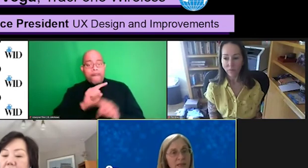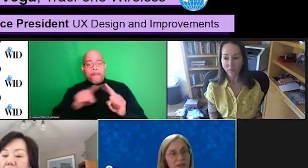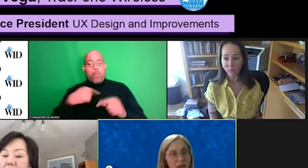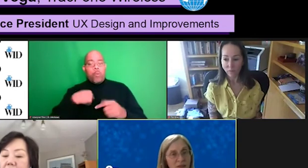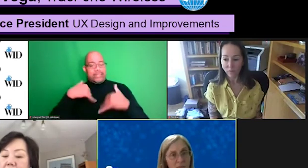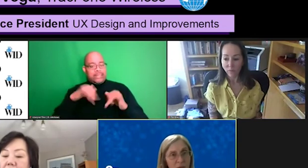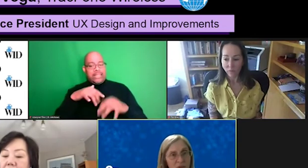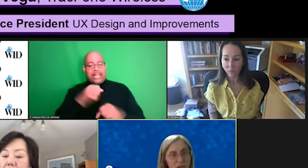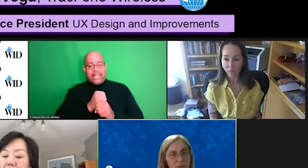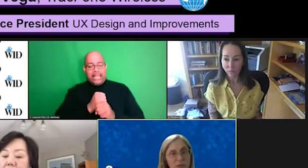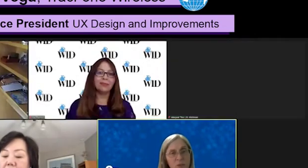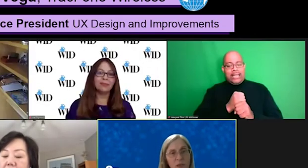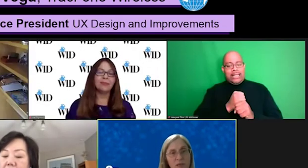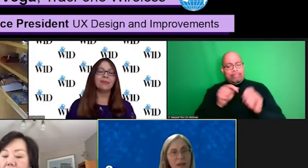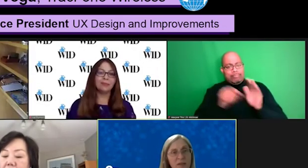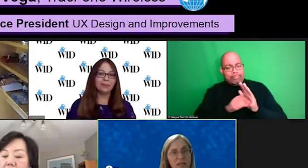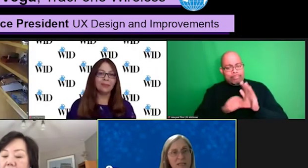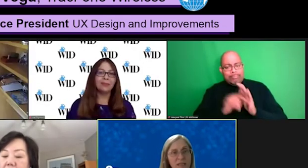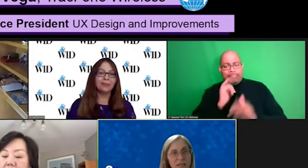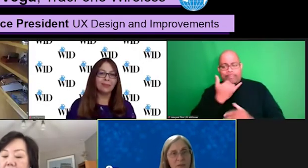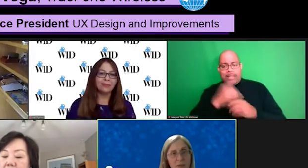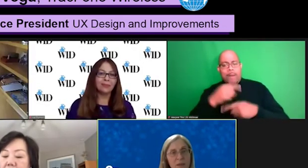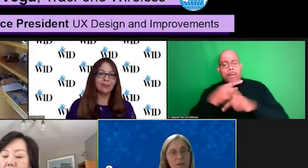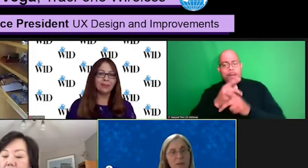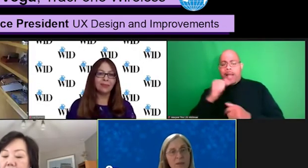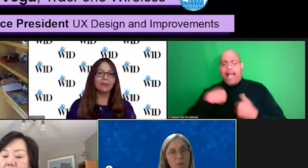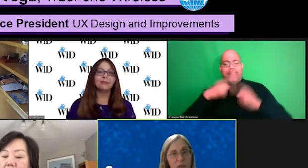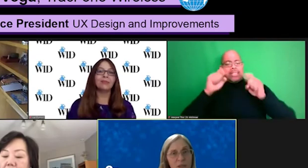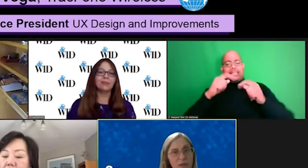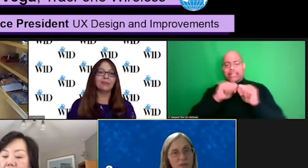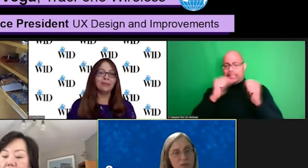defects in production because we didn't have a testing team that really understood how